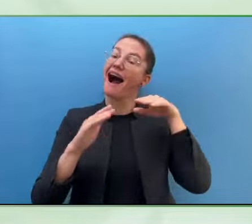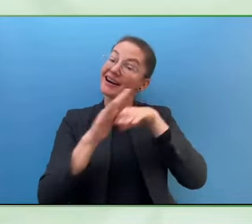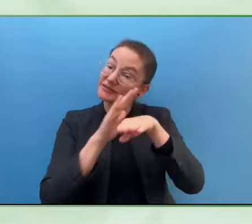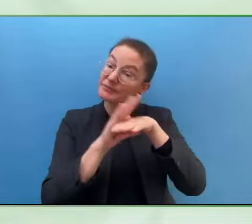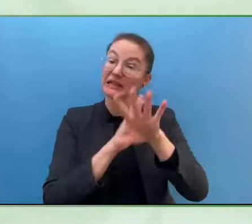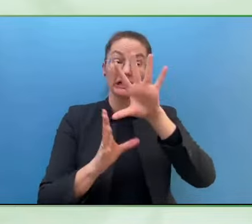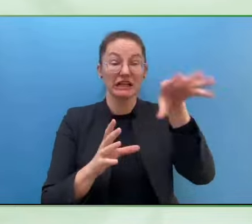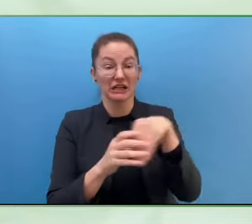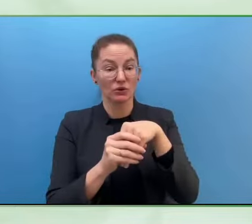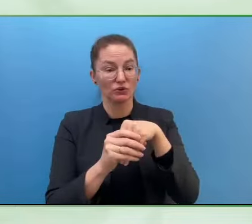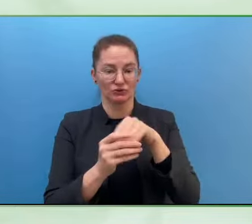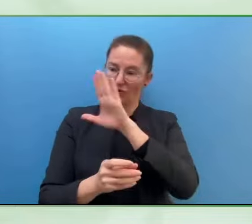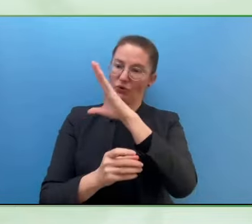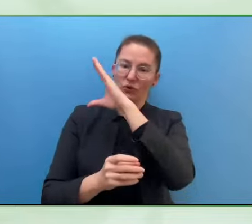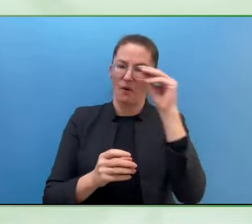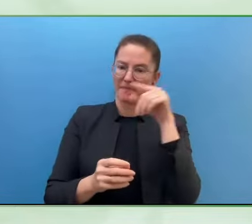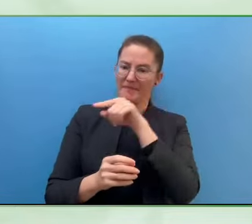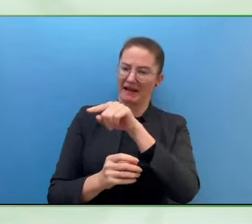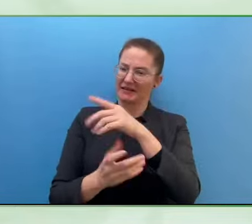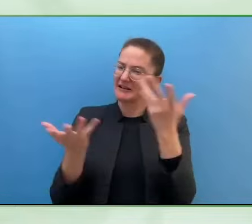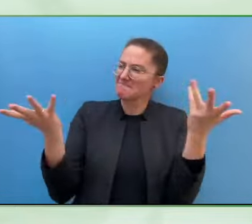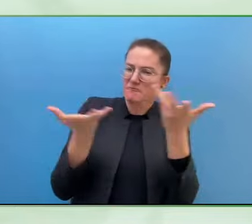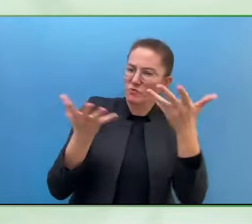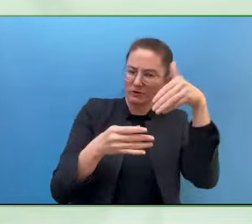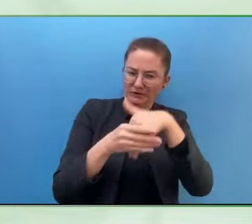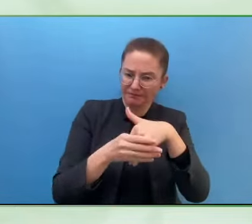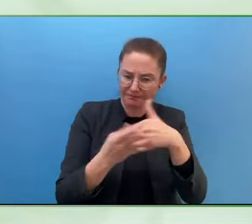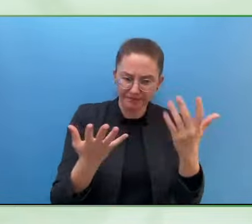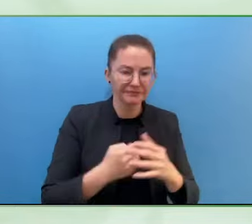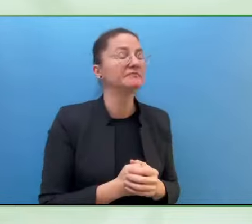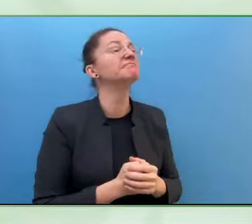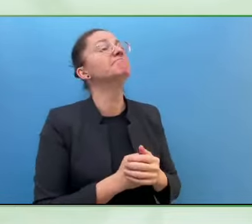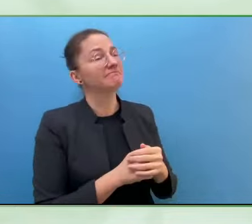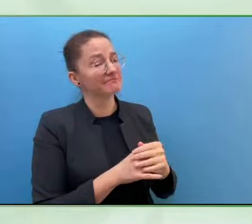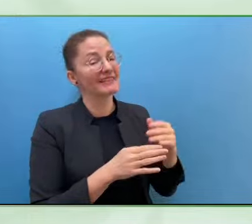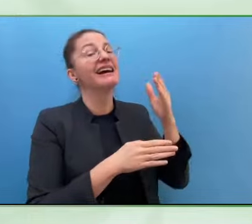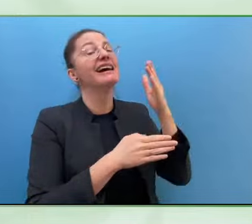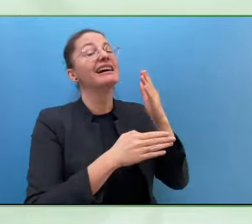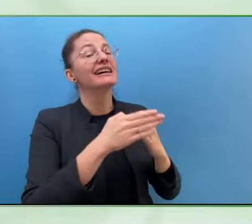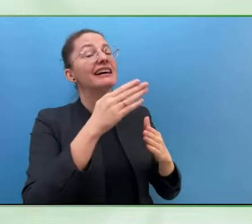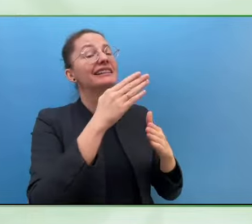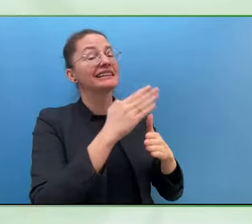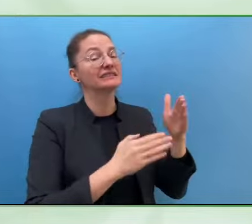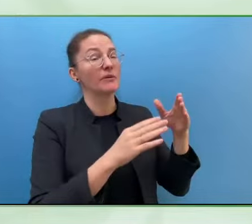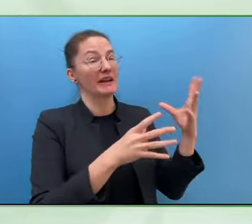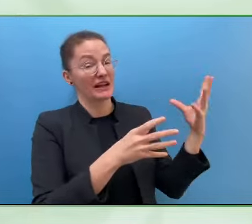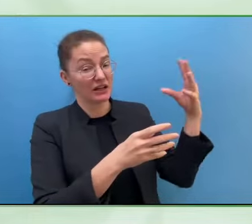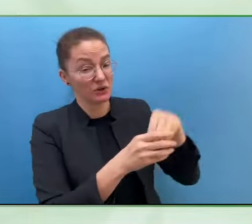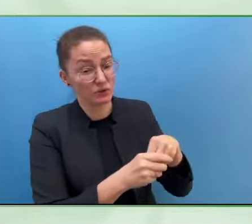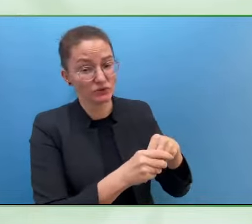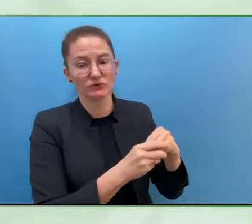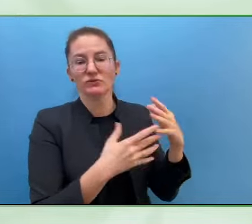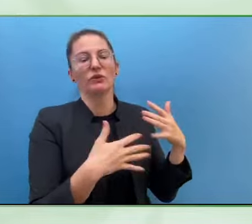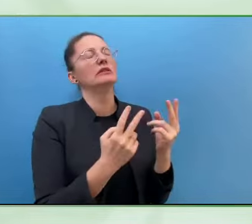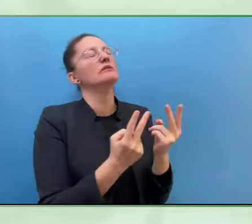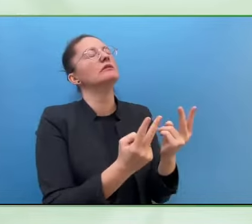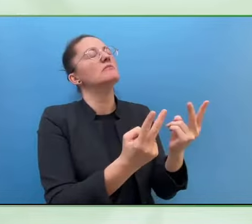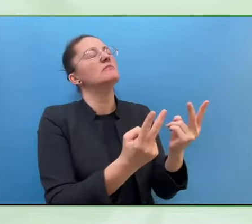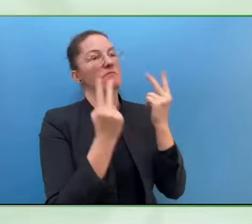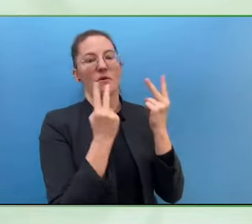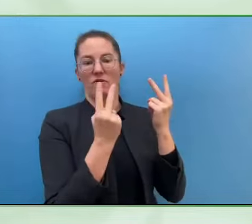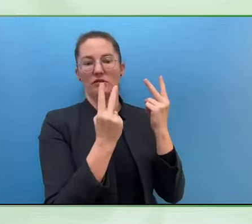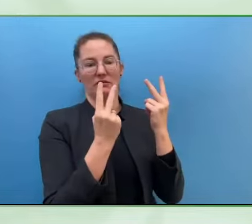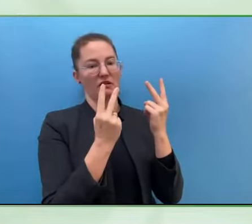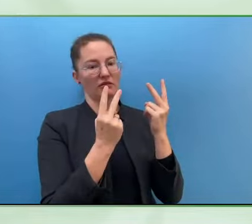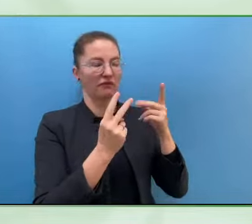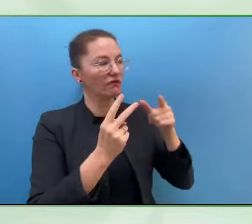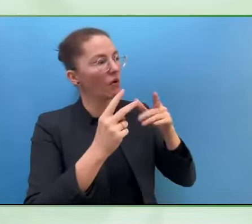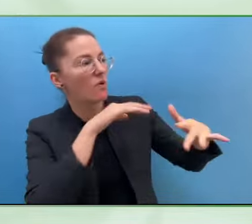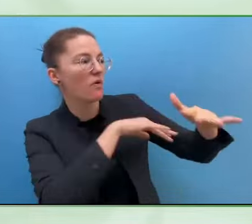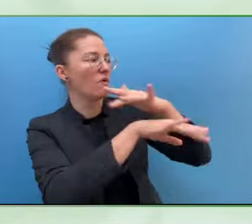On the one hand, it is a social responsibility, and on the other hand, we have the opportunity